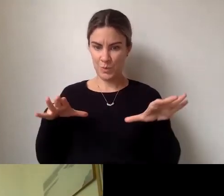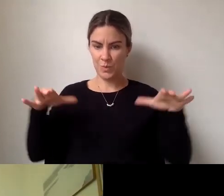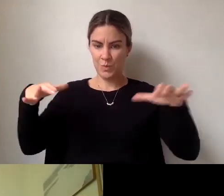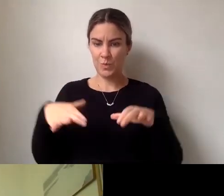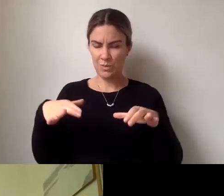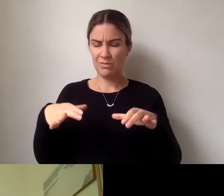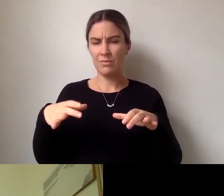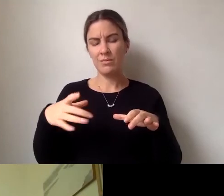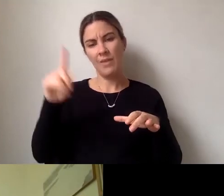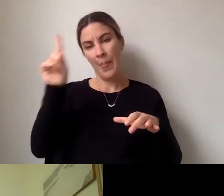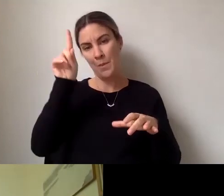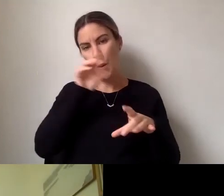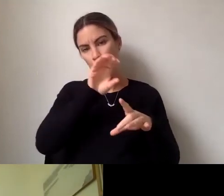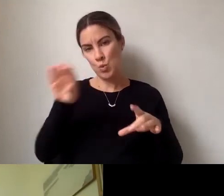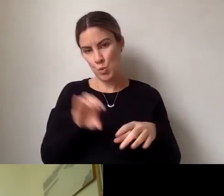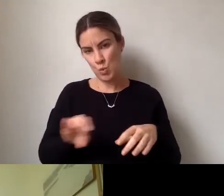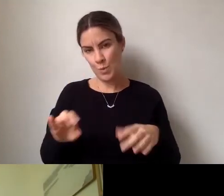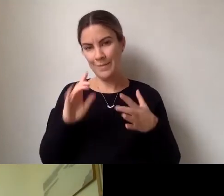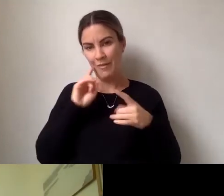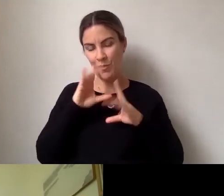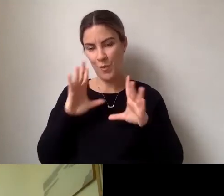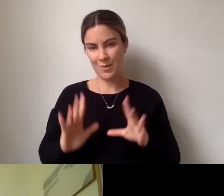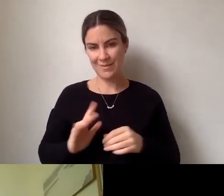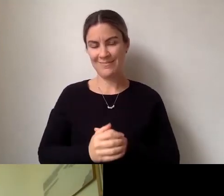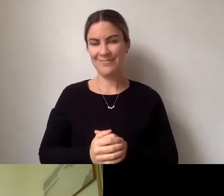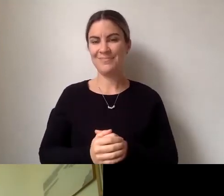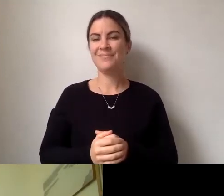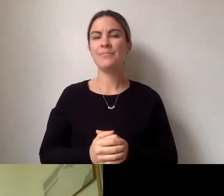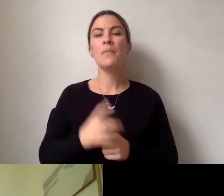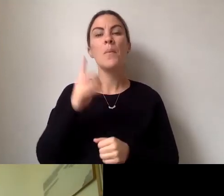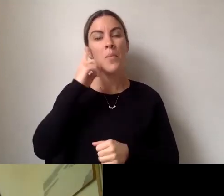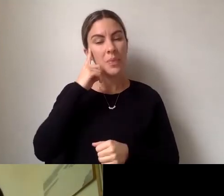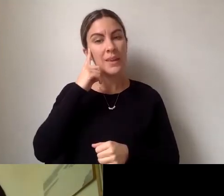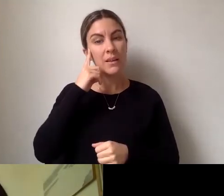to do it on Zoom - I think doing them - doing these things together